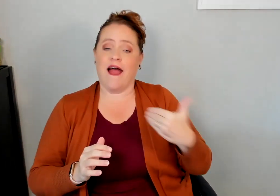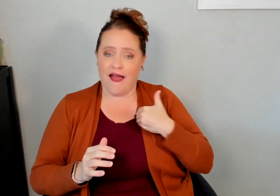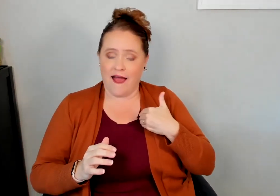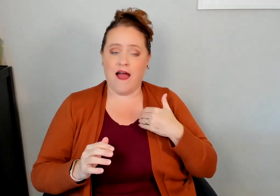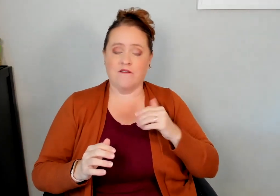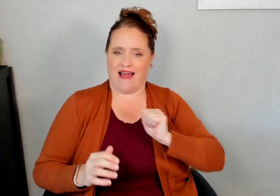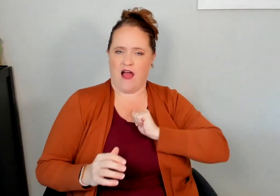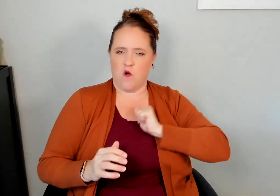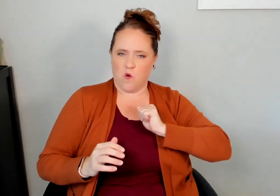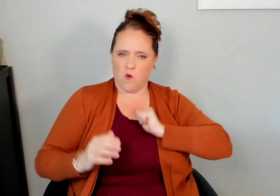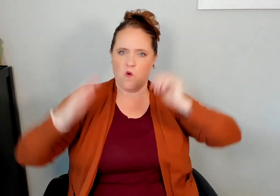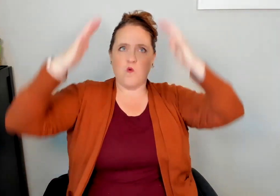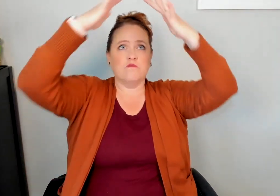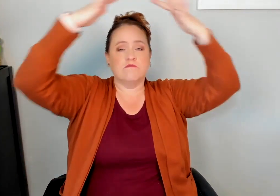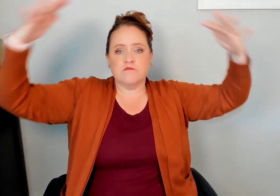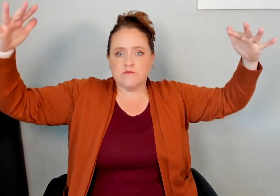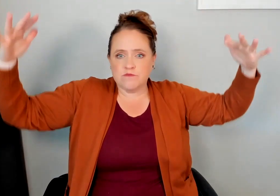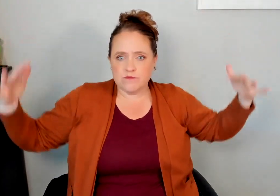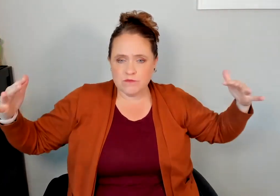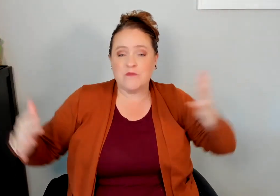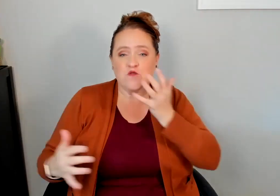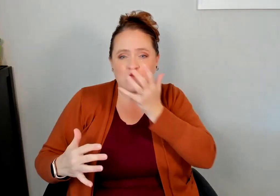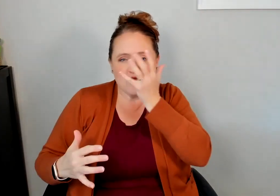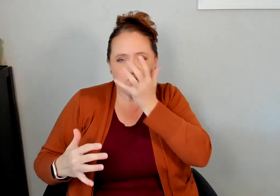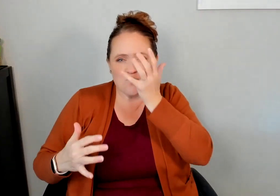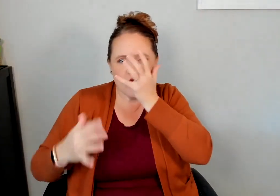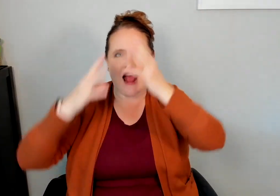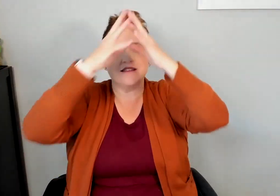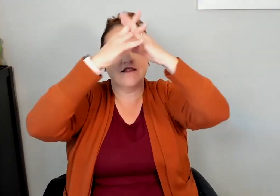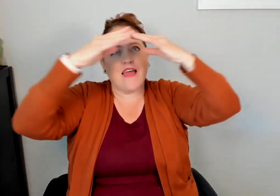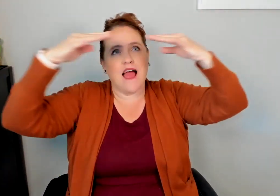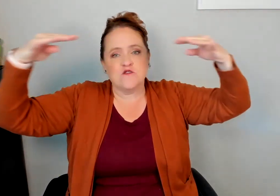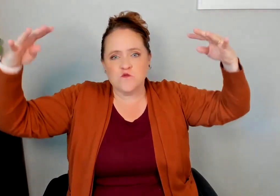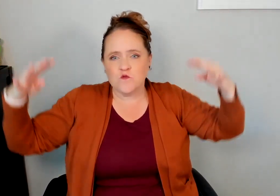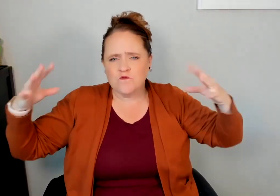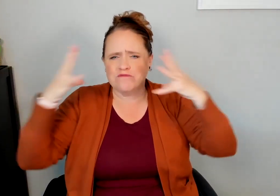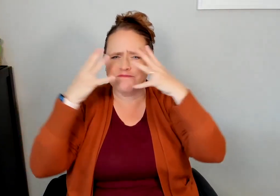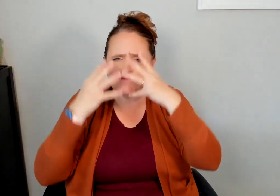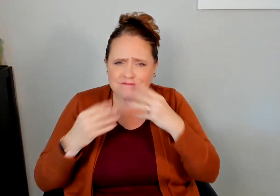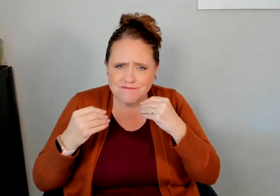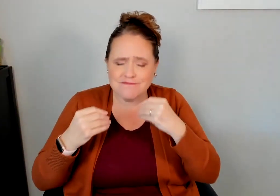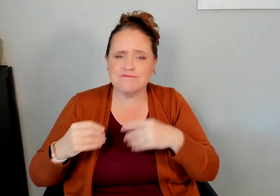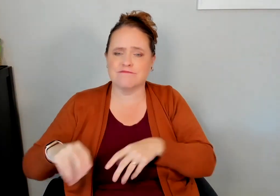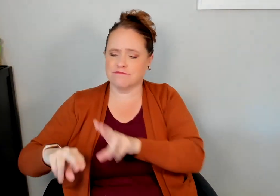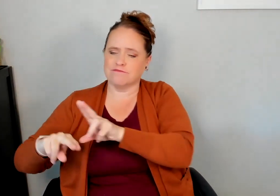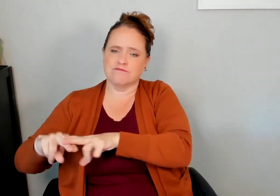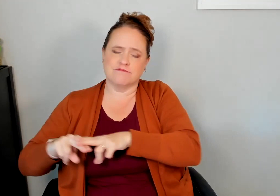we had our own what they call a palapa and it's a thatched roof really beautiful with plenty of